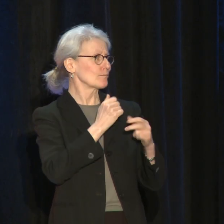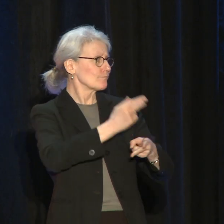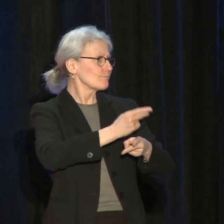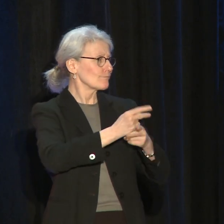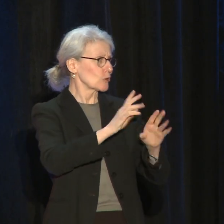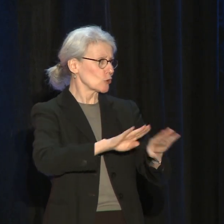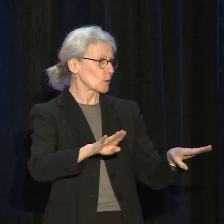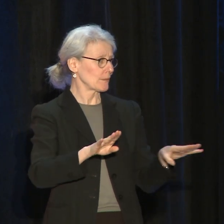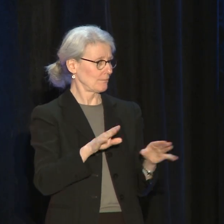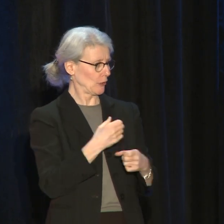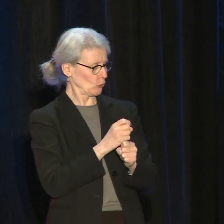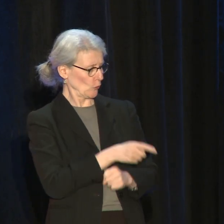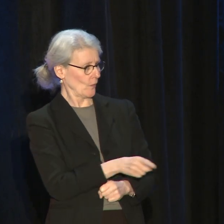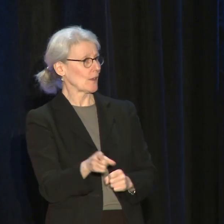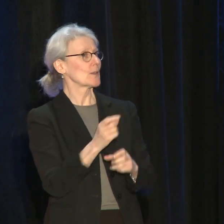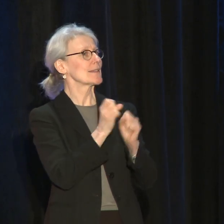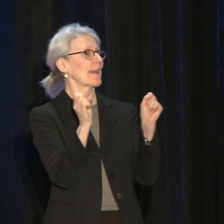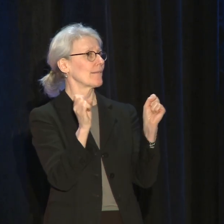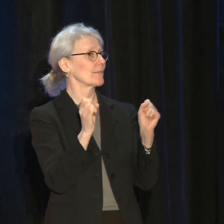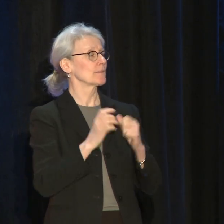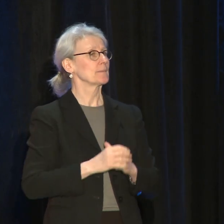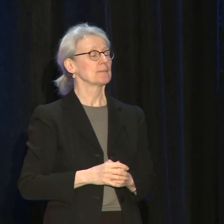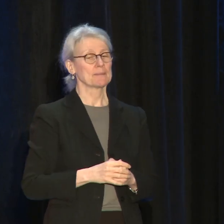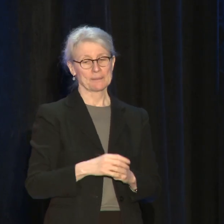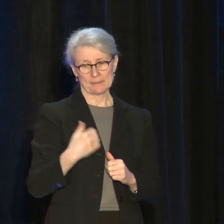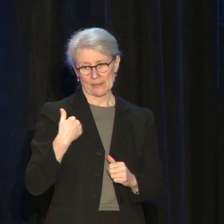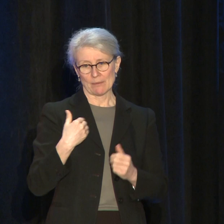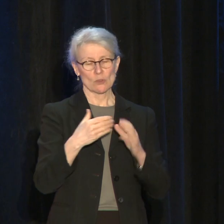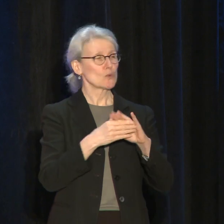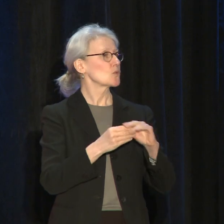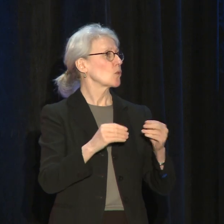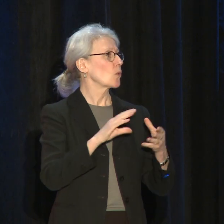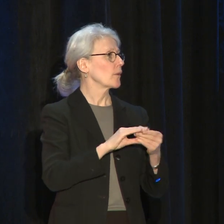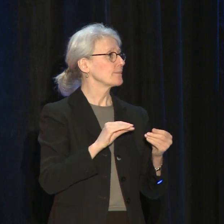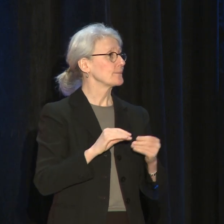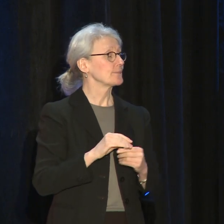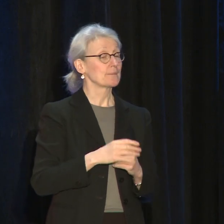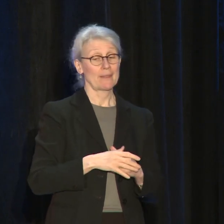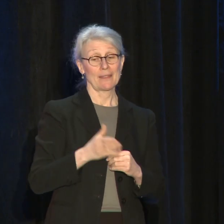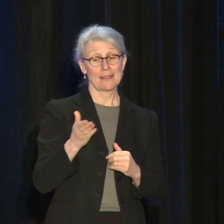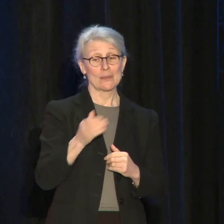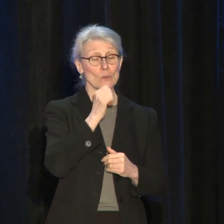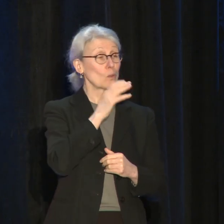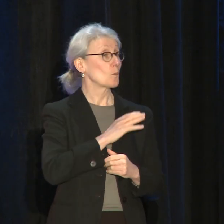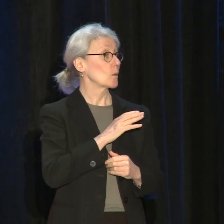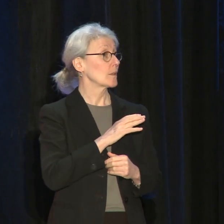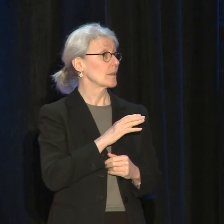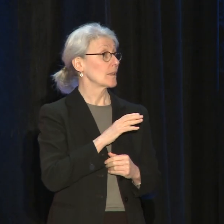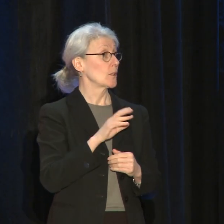I'll start with telling the story of a woman who's become a friend of mine in New York City.